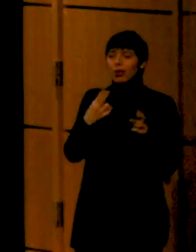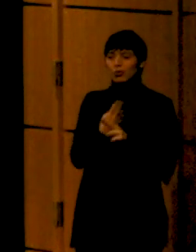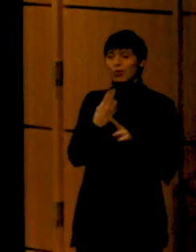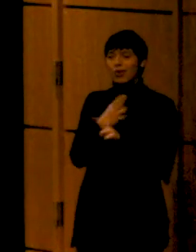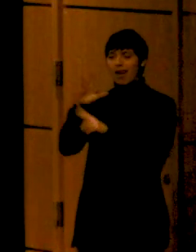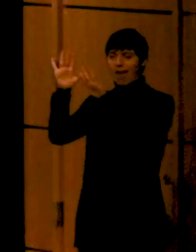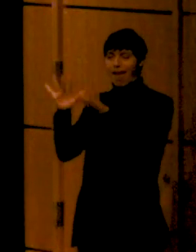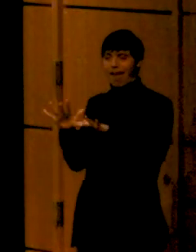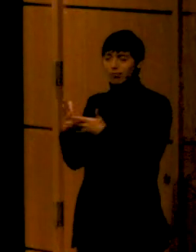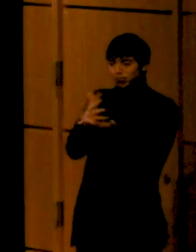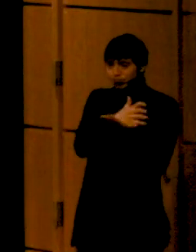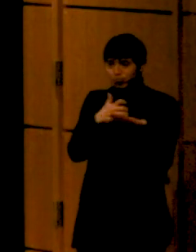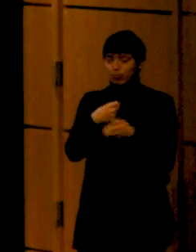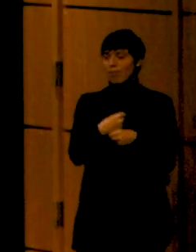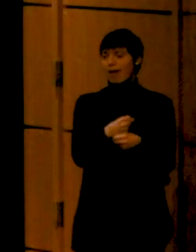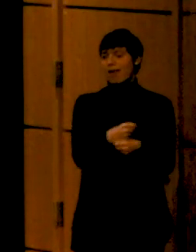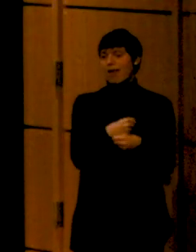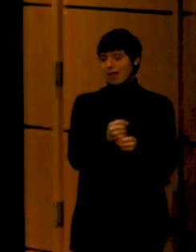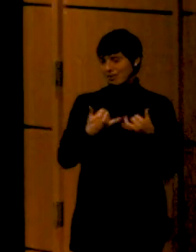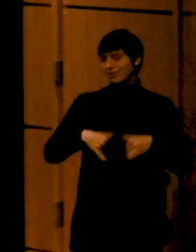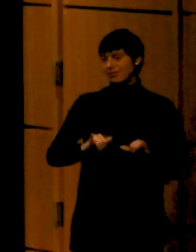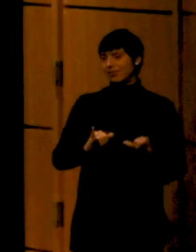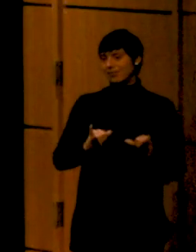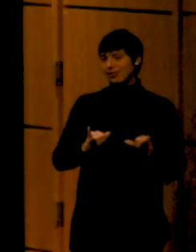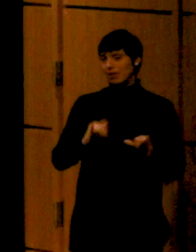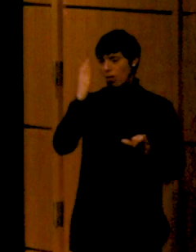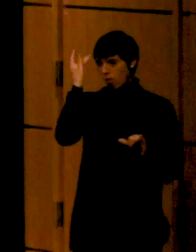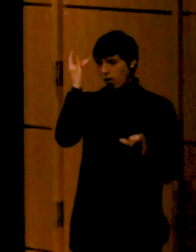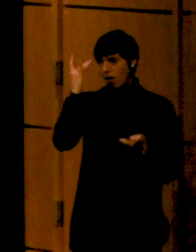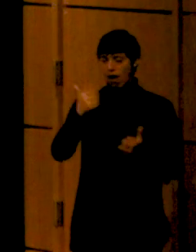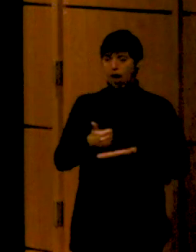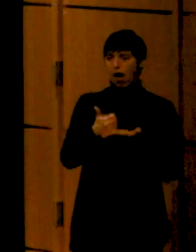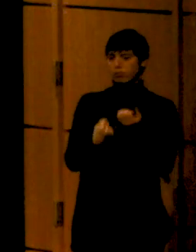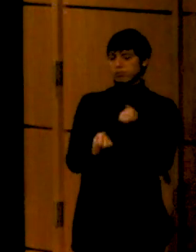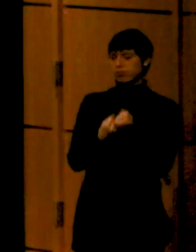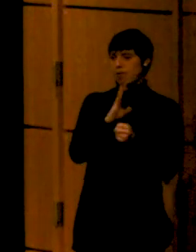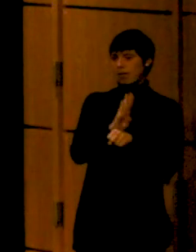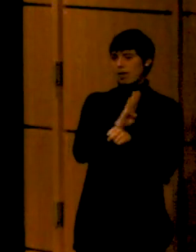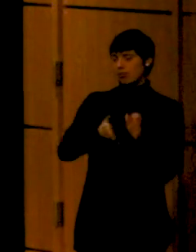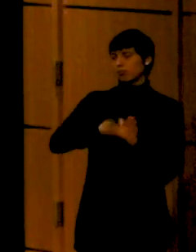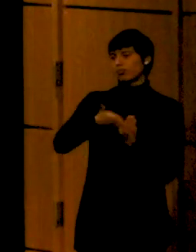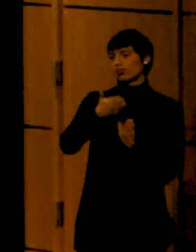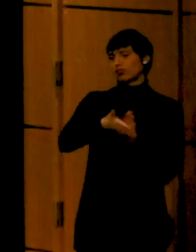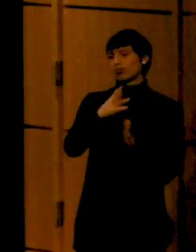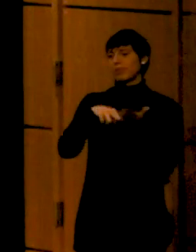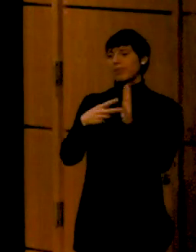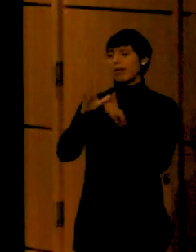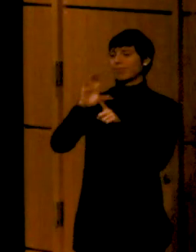They used it... they realized it helped establish and maintain the studio and so it was a great marketing technique.